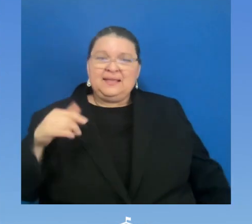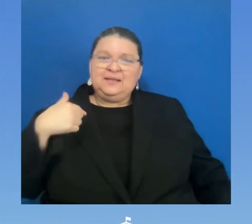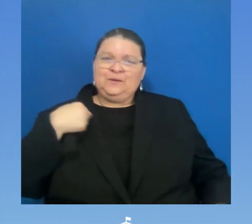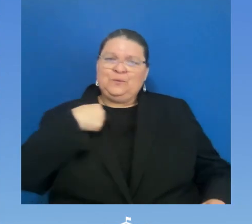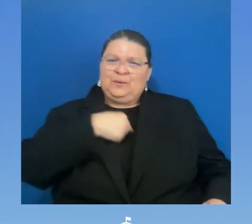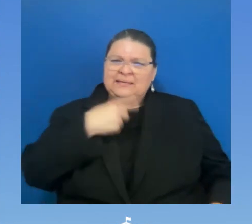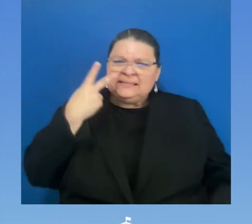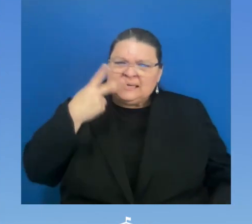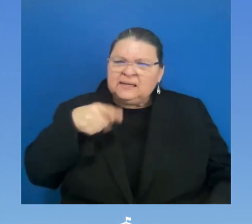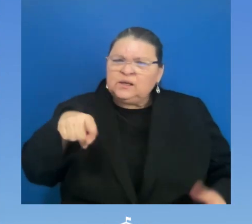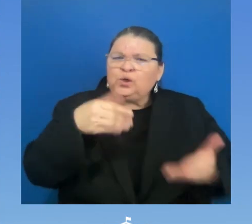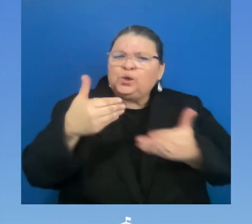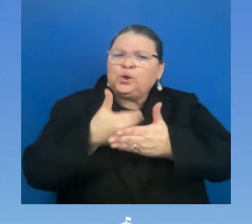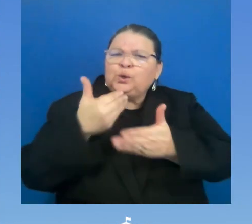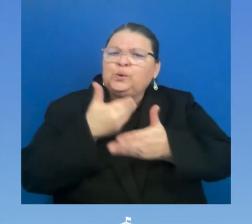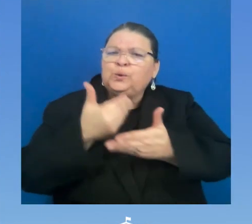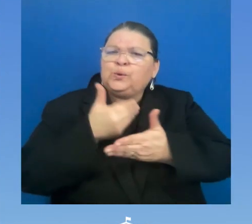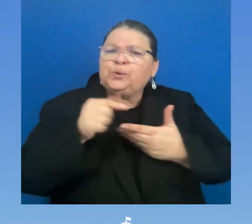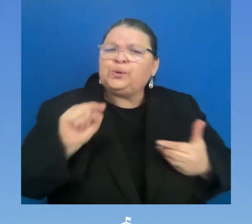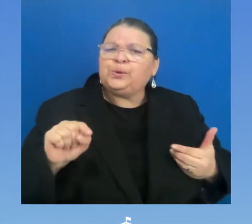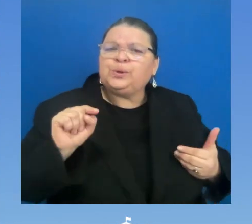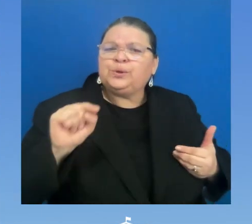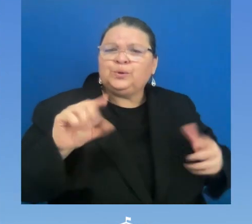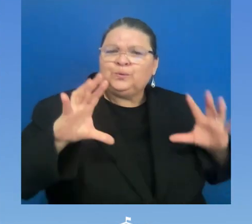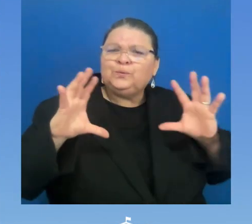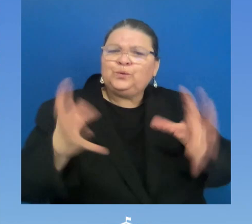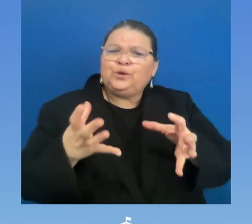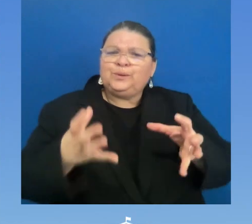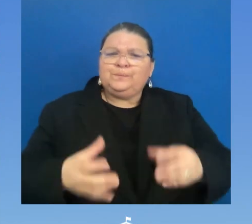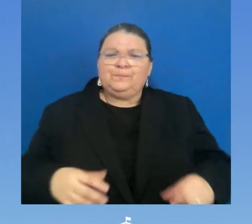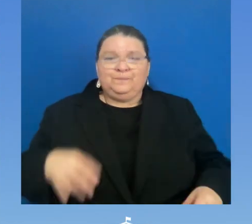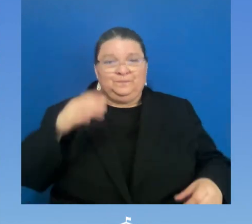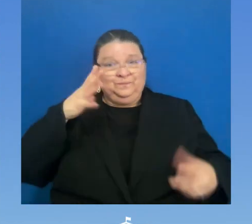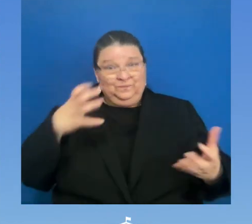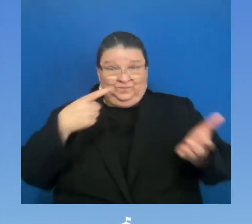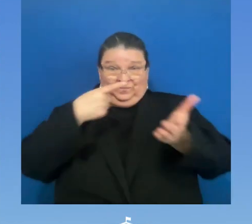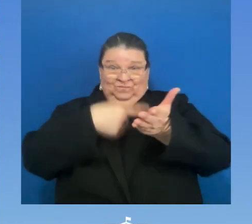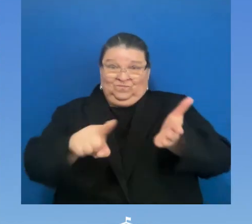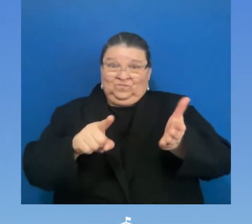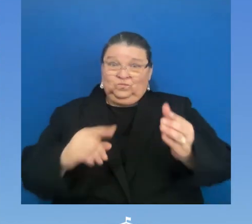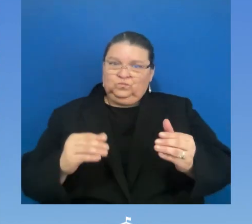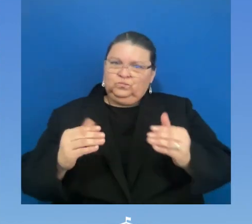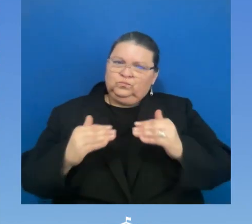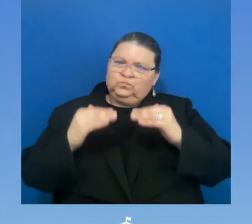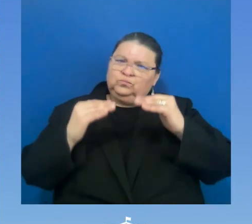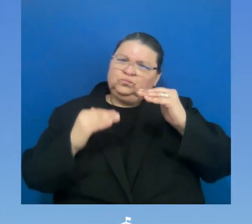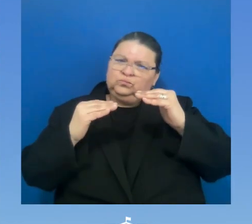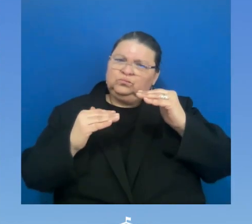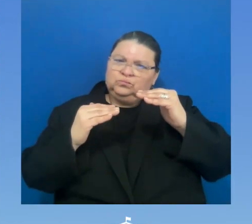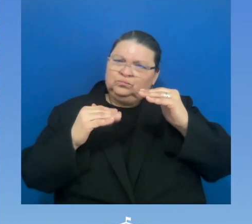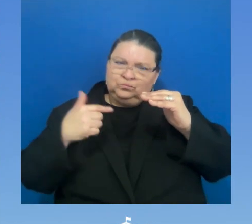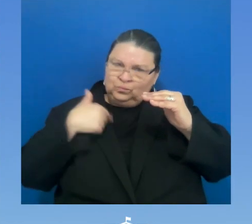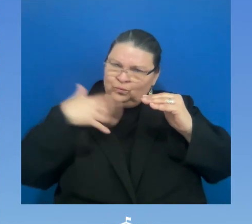they're fighting for equal pay, as they should be. And it just warms your heart because it's not easy. It was incredibly courageous,